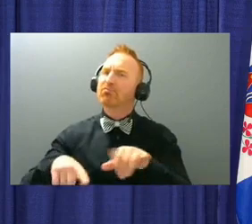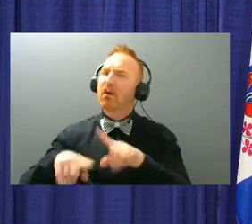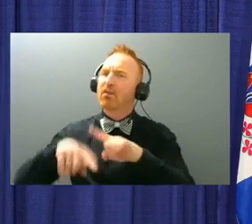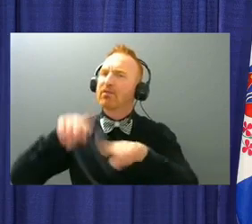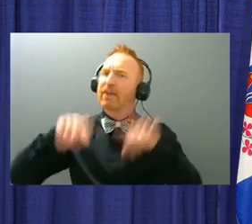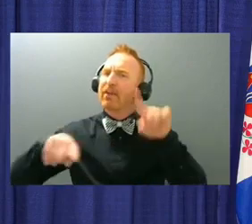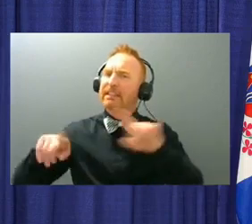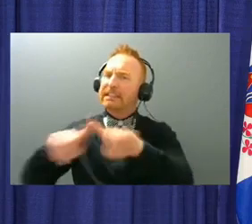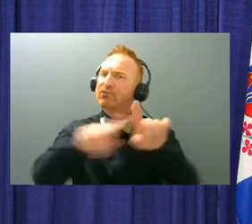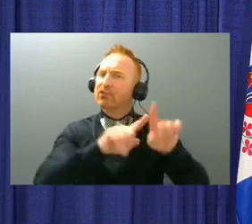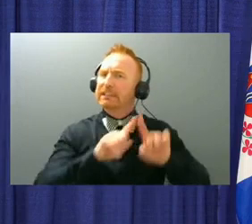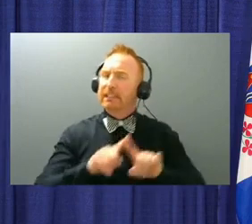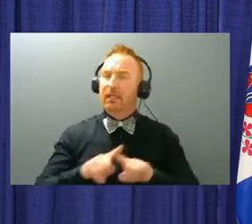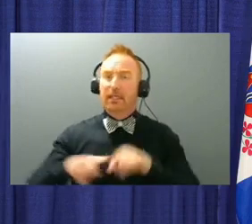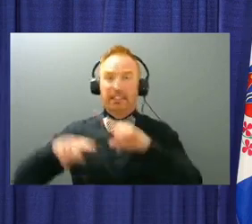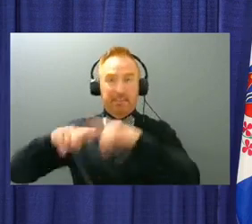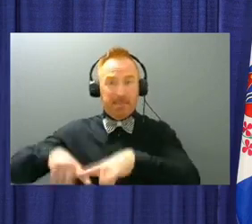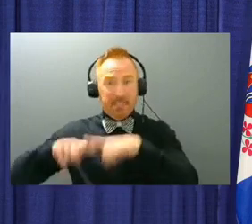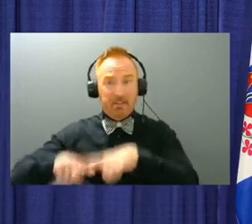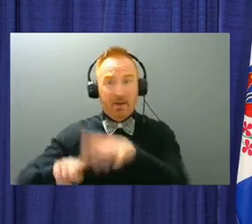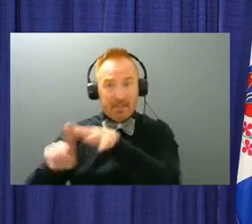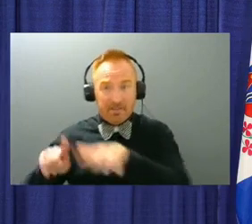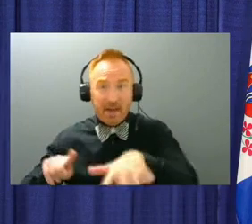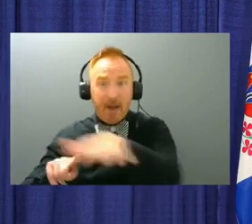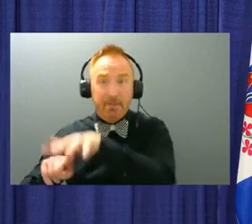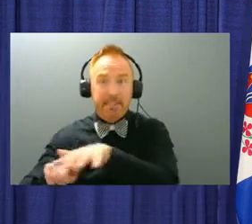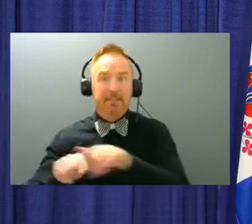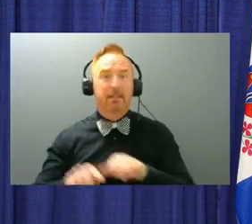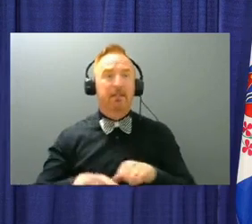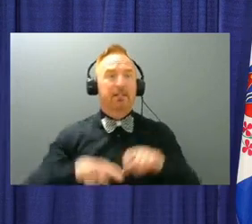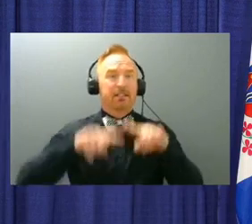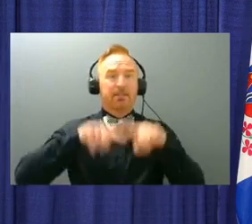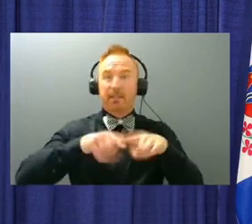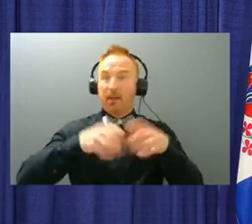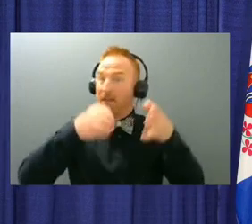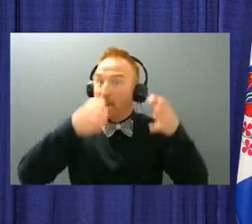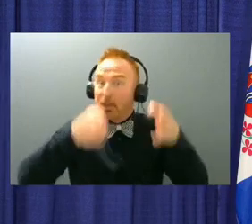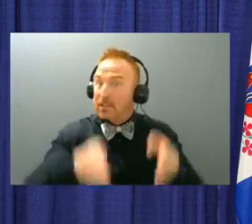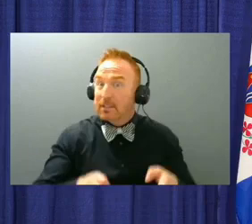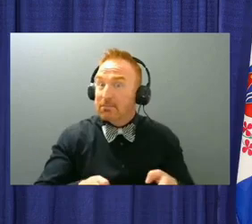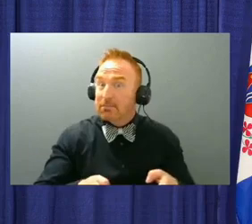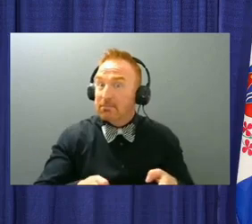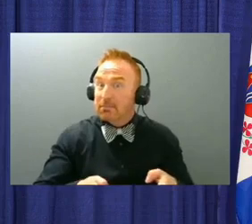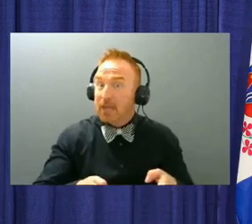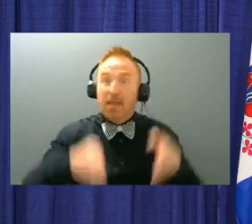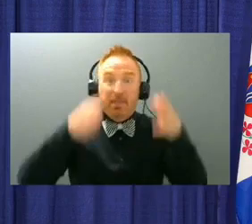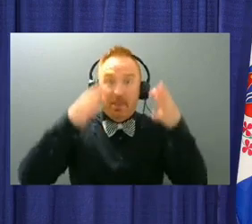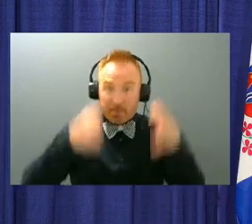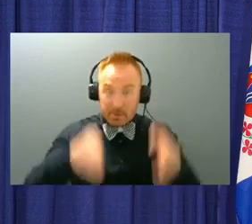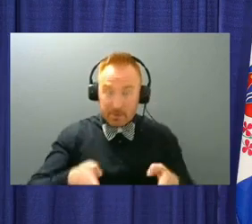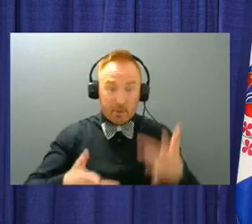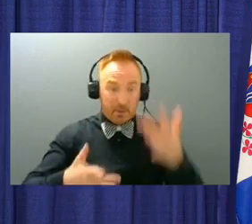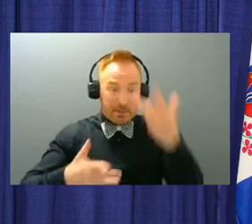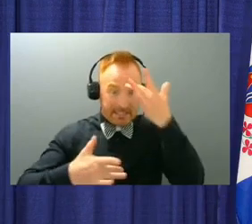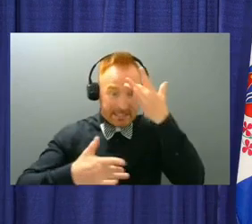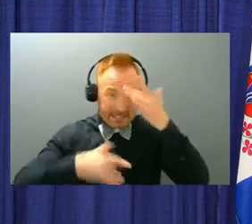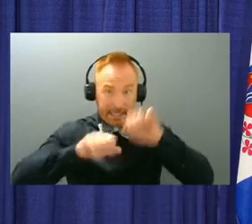environment, or it can depend on the person, whether that is the person transmitting or people